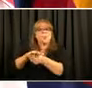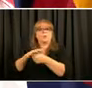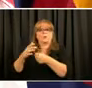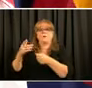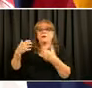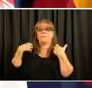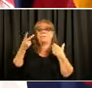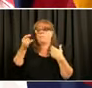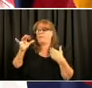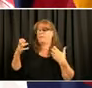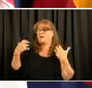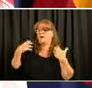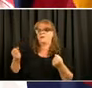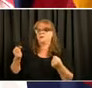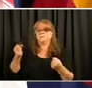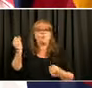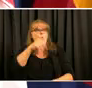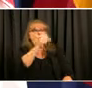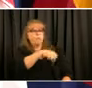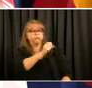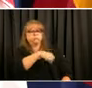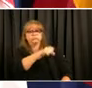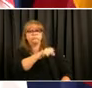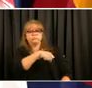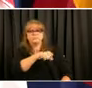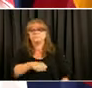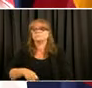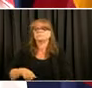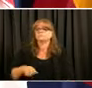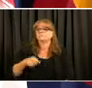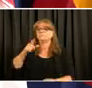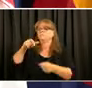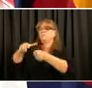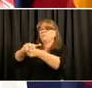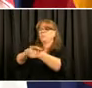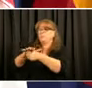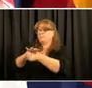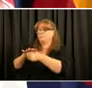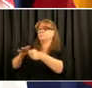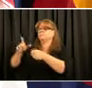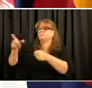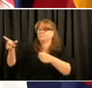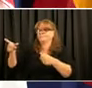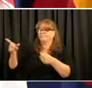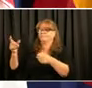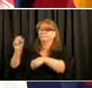the organizations that are directly working with the universities on their case investigation